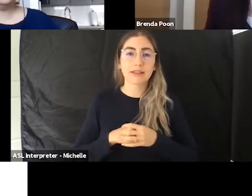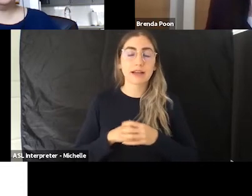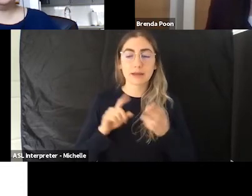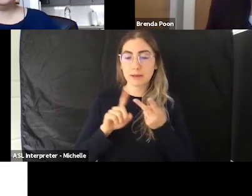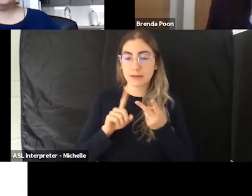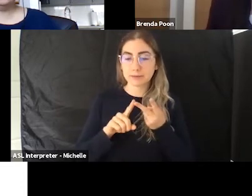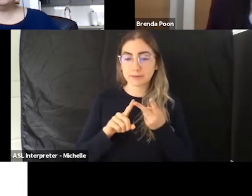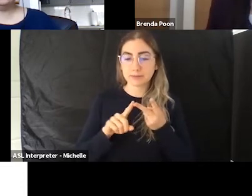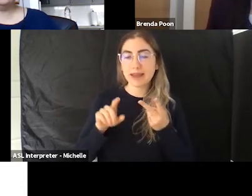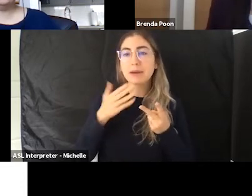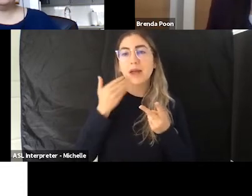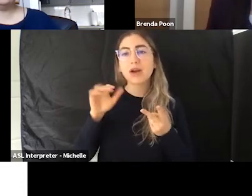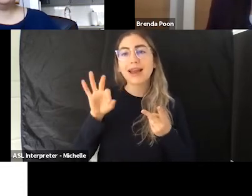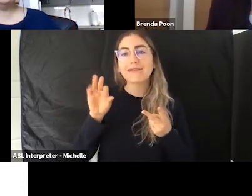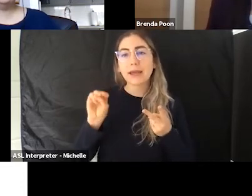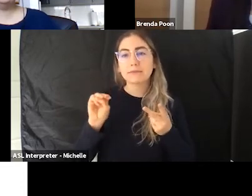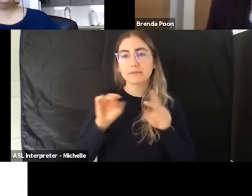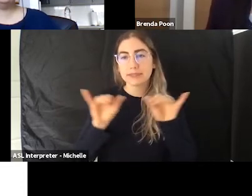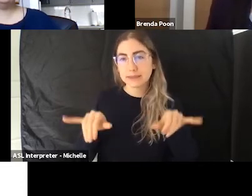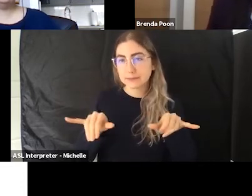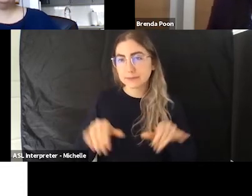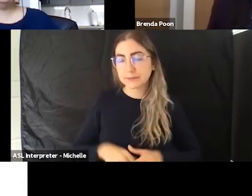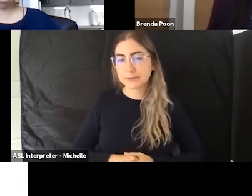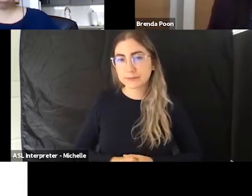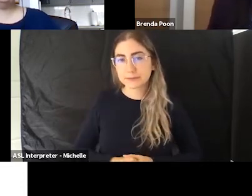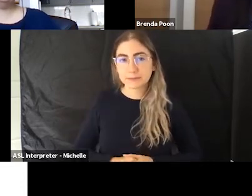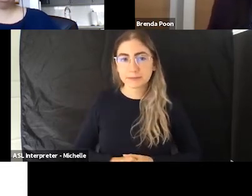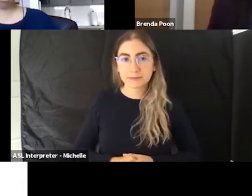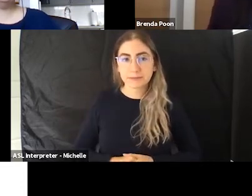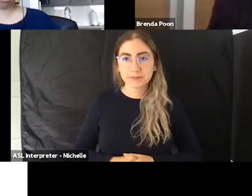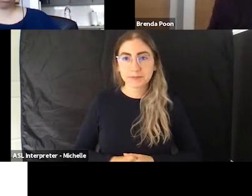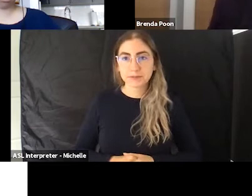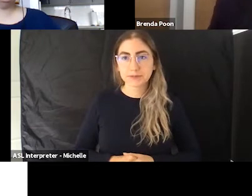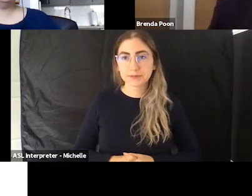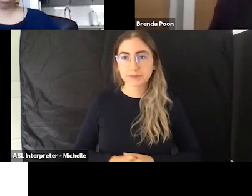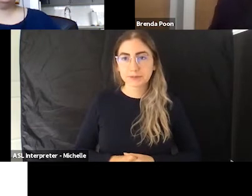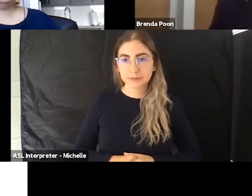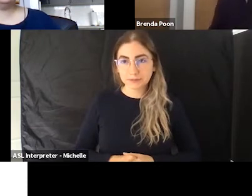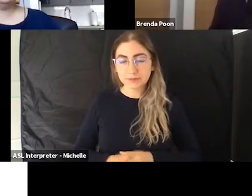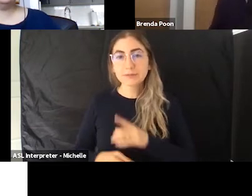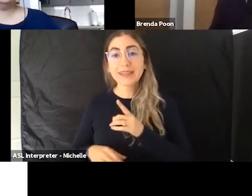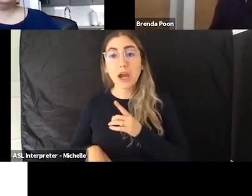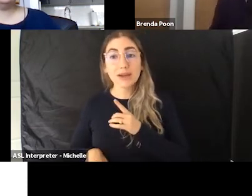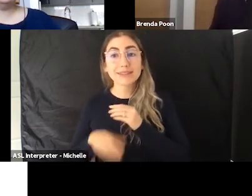BETTER F.M. SYSTEMS. WAS BETTER F.M. SYSTEMS. NOW, IN ADDITION TO EMPLOY EMPLOYMENT-RELATED SUPPORTS, WE ALSO SAW NOW, IN ADDITION TO EMPLOYMENT-RELATED SUPPORTS, WE ALSO SAW